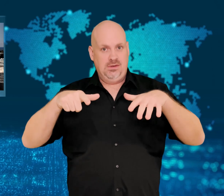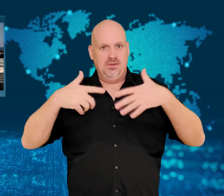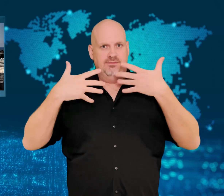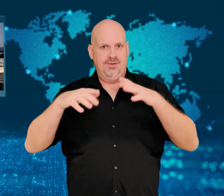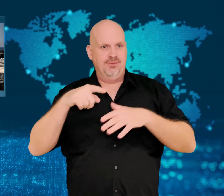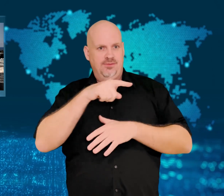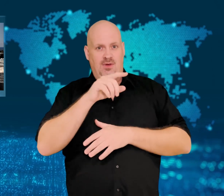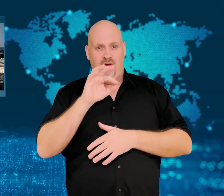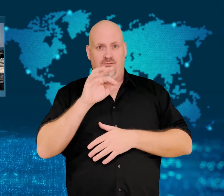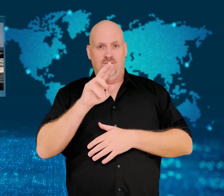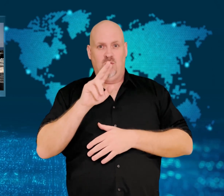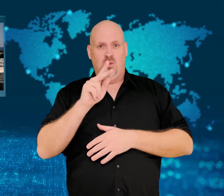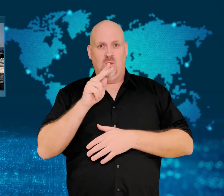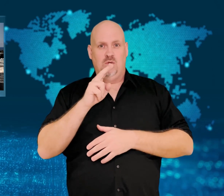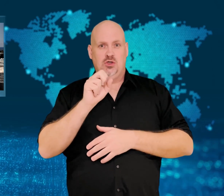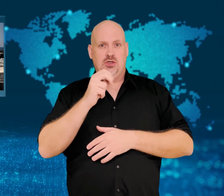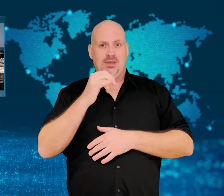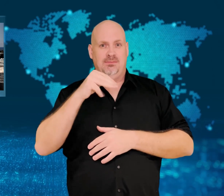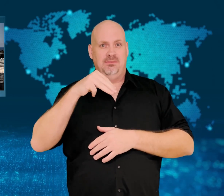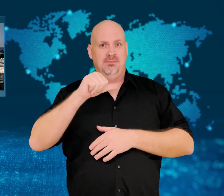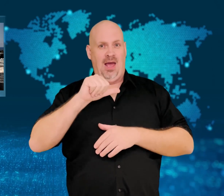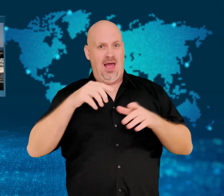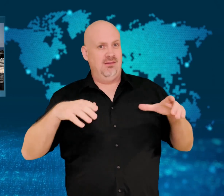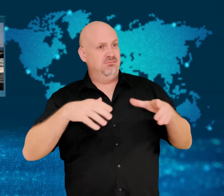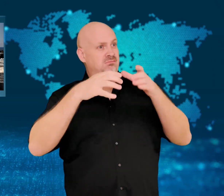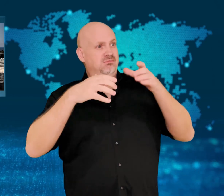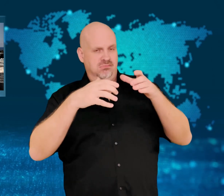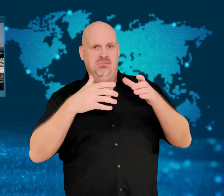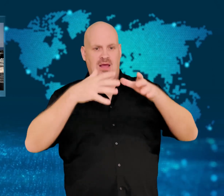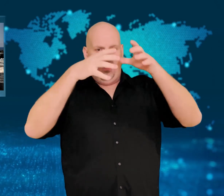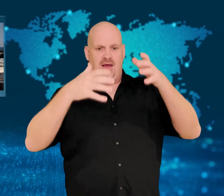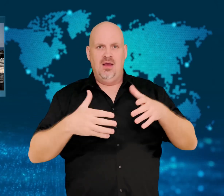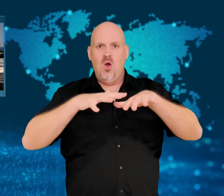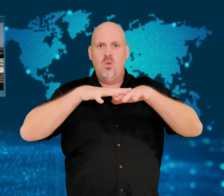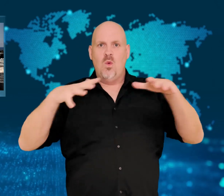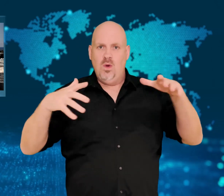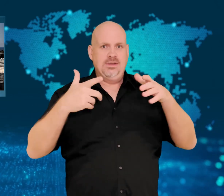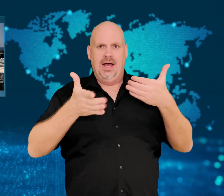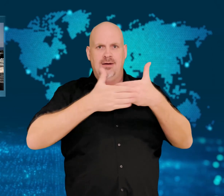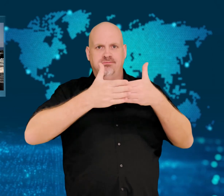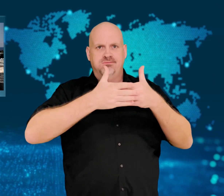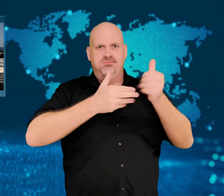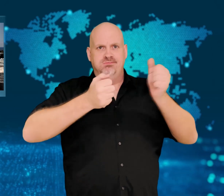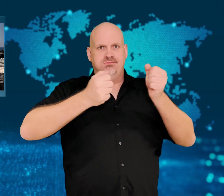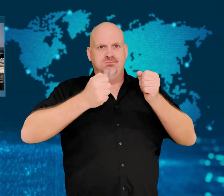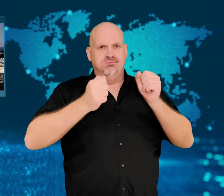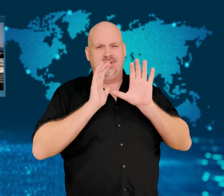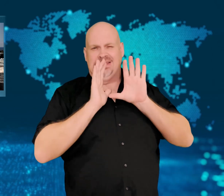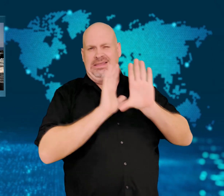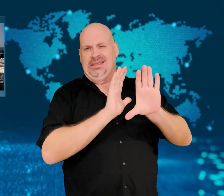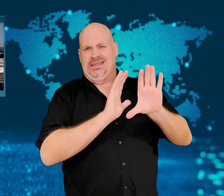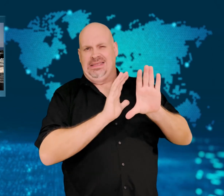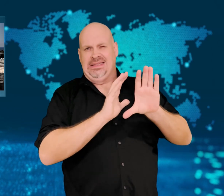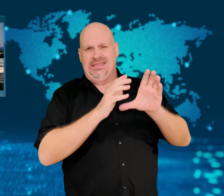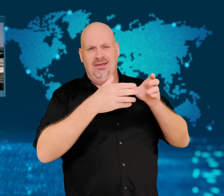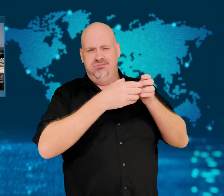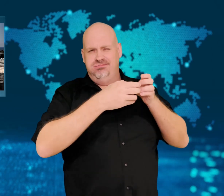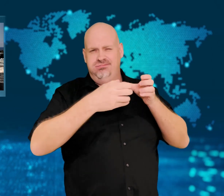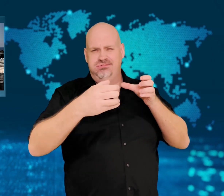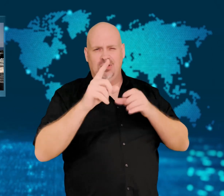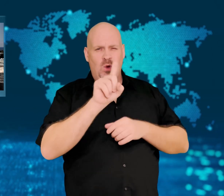However, the amount of tritium is above the national standard.